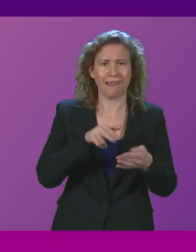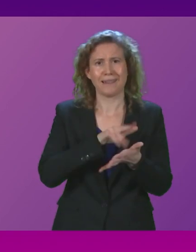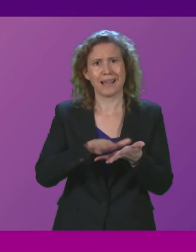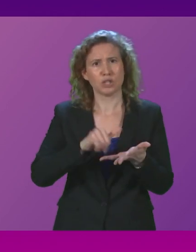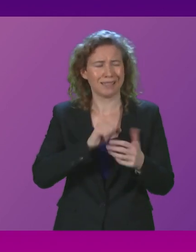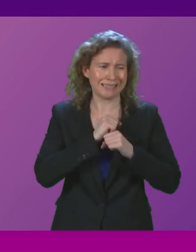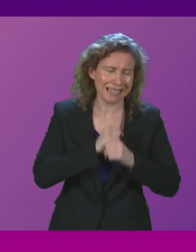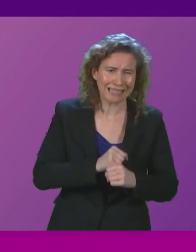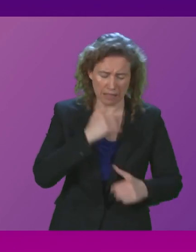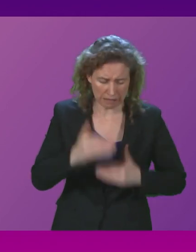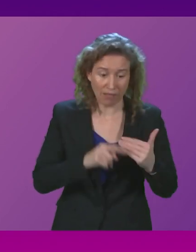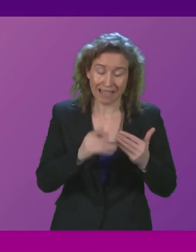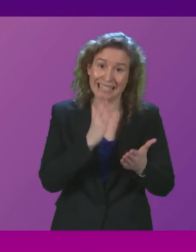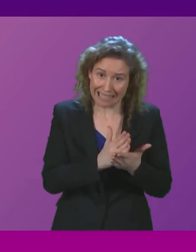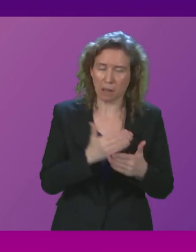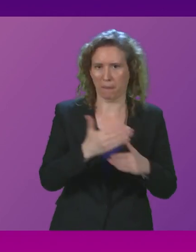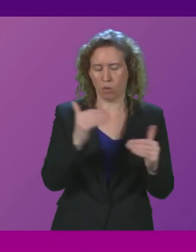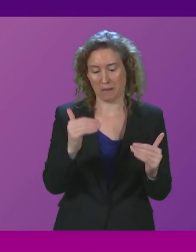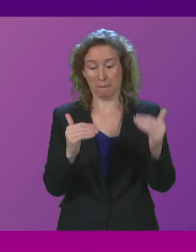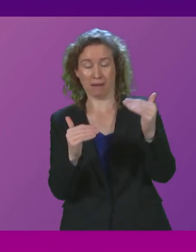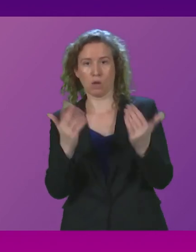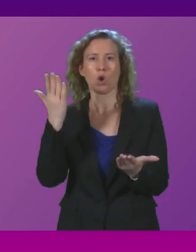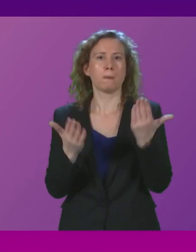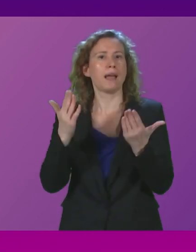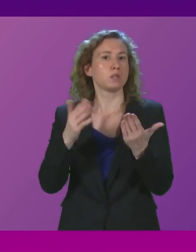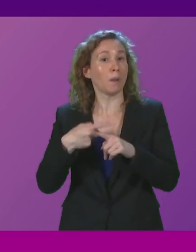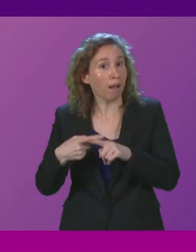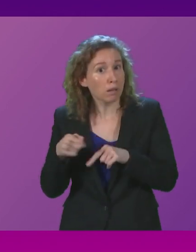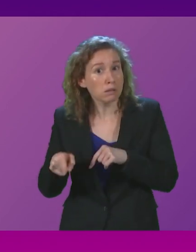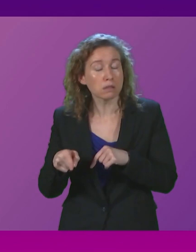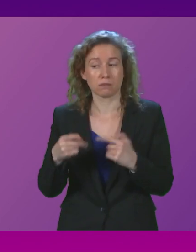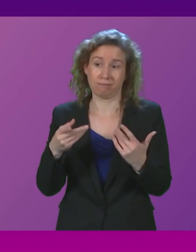it is performing better than its counterpart in England, where the Conservatives are in